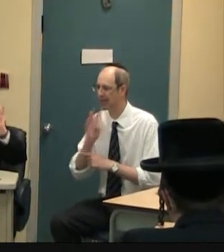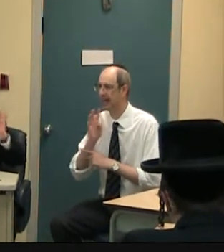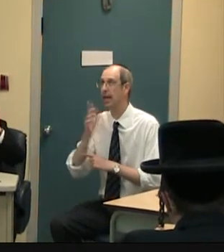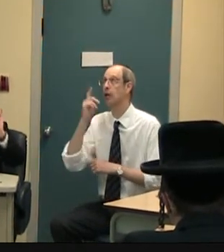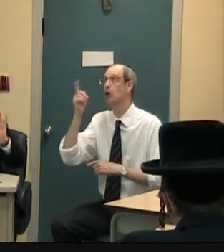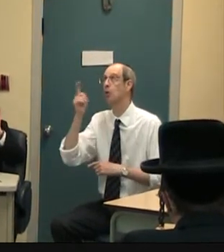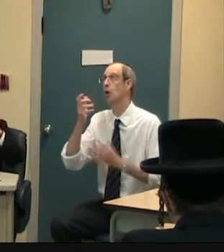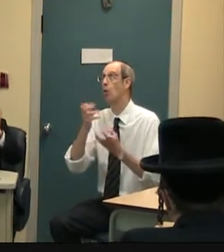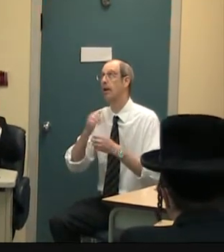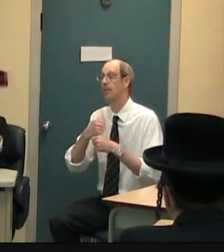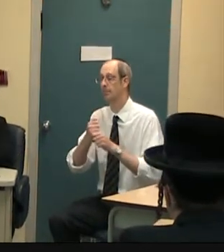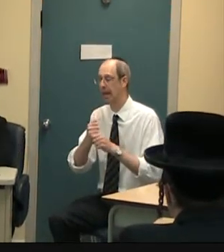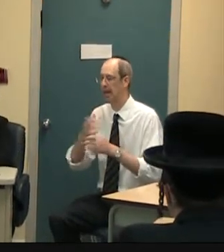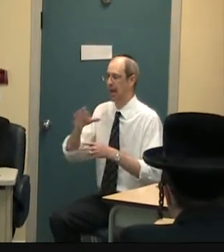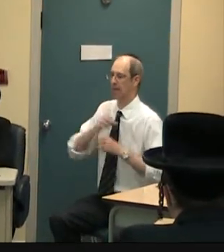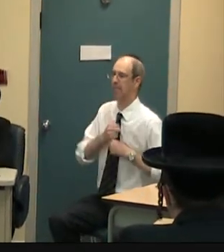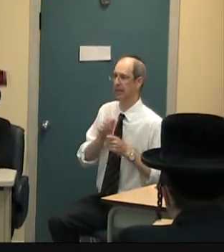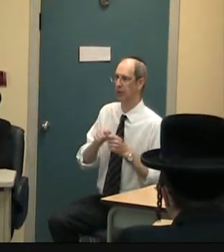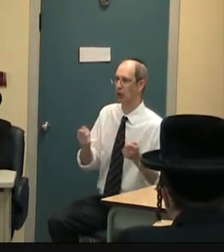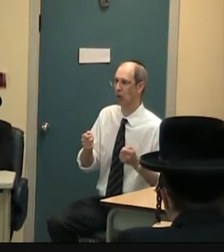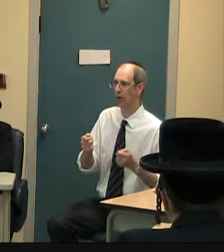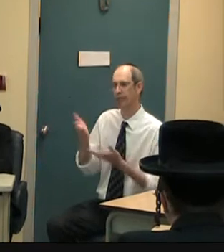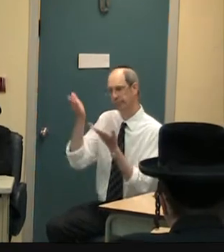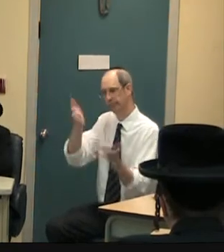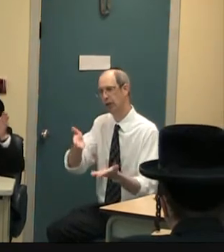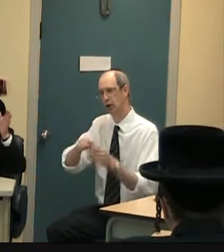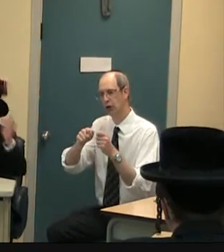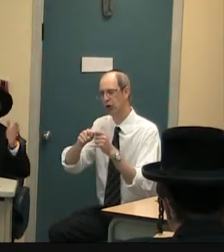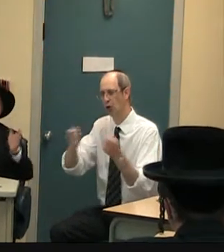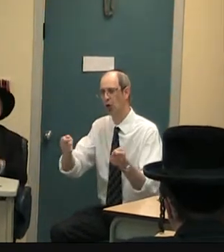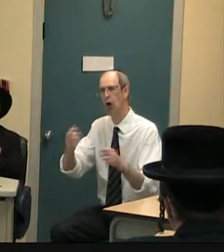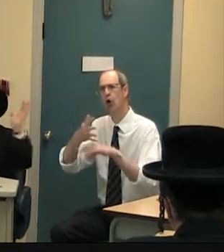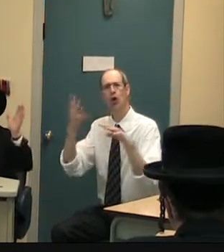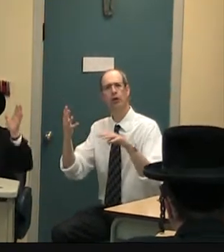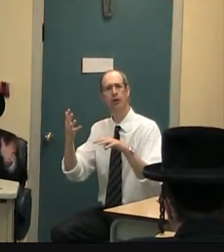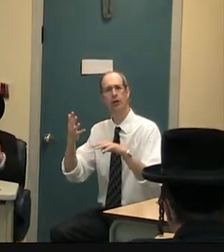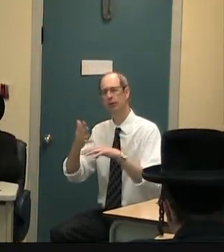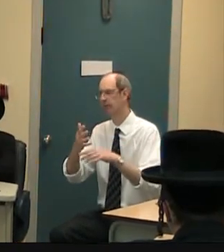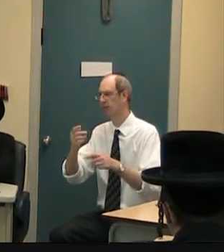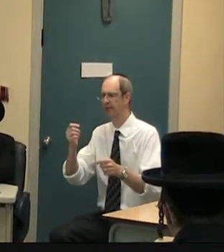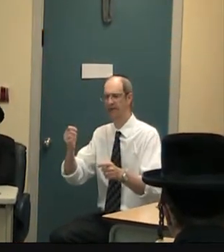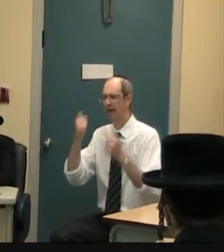Wanting to make a couple asset owner wanted mat interior to take place early Right away as soon as the day begins